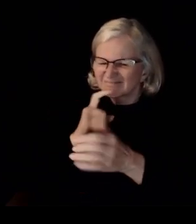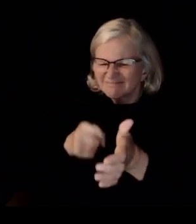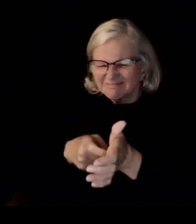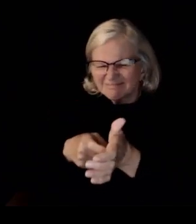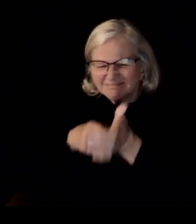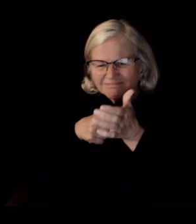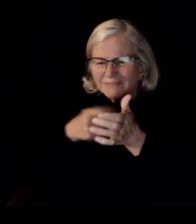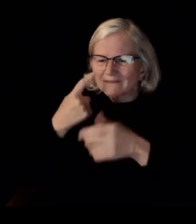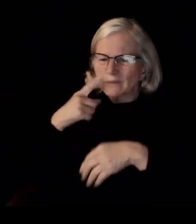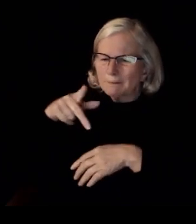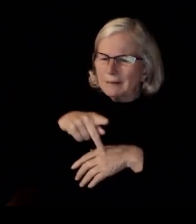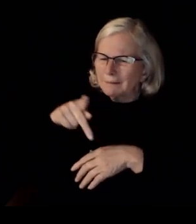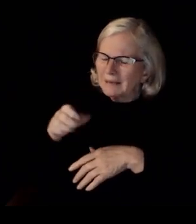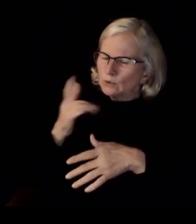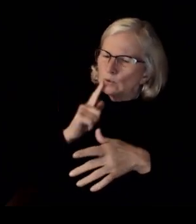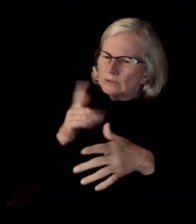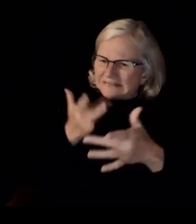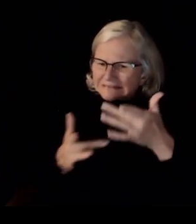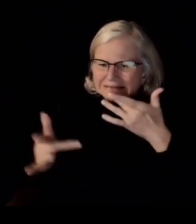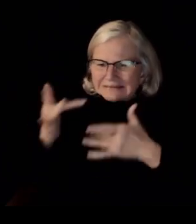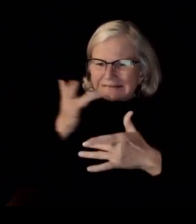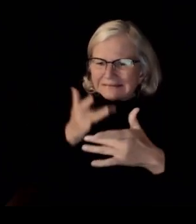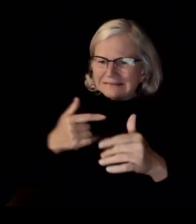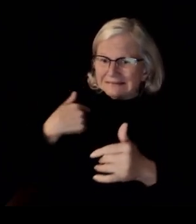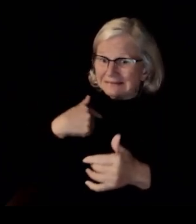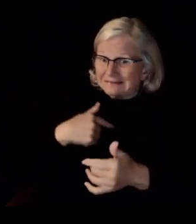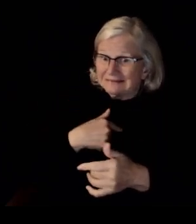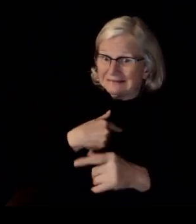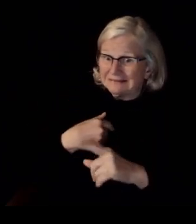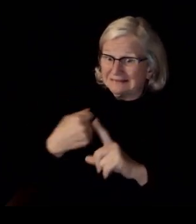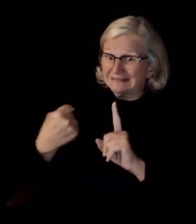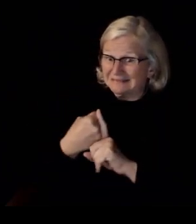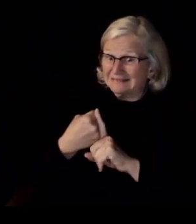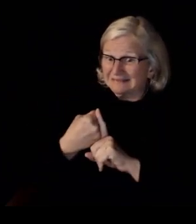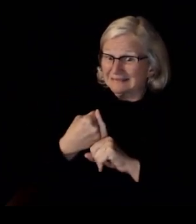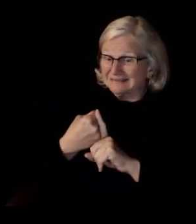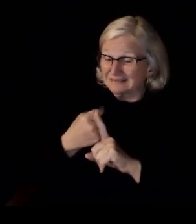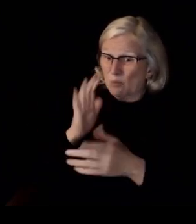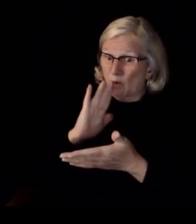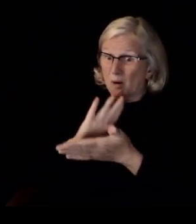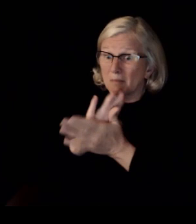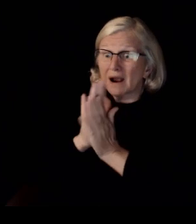challenges for us for securing PPE for the state. It's been a 24-hour day job and the